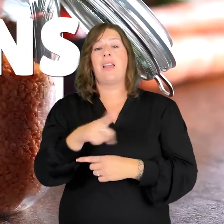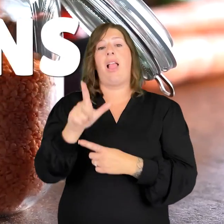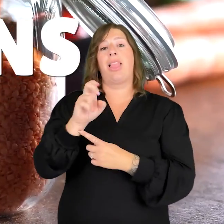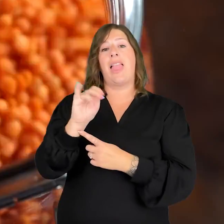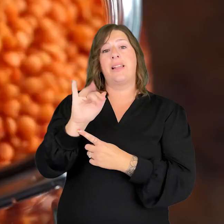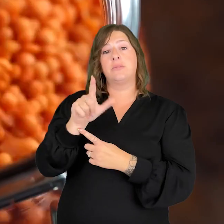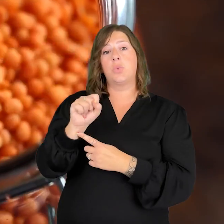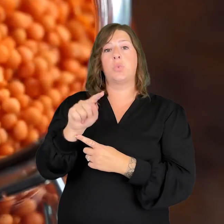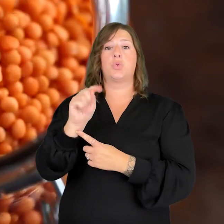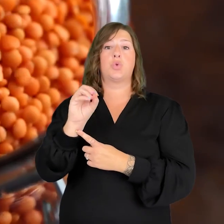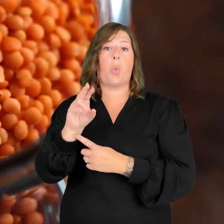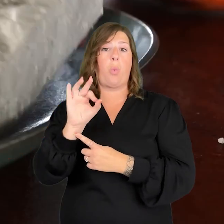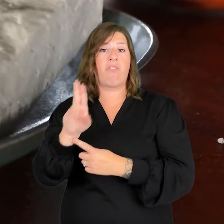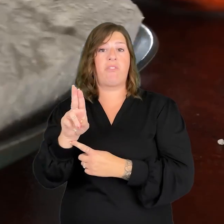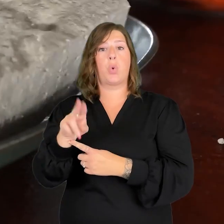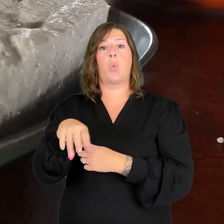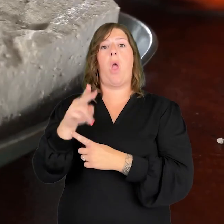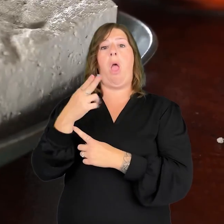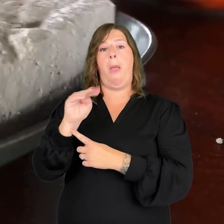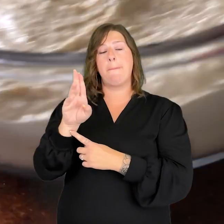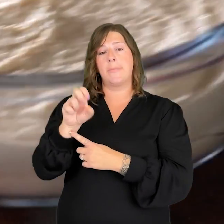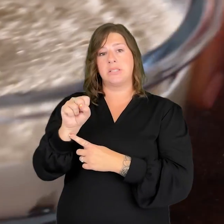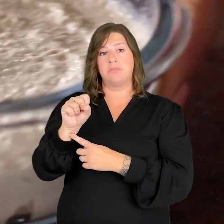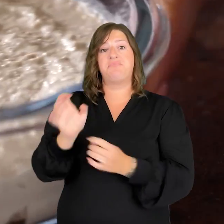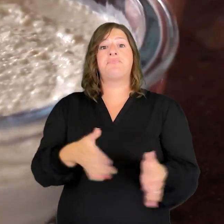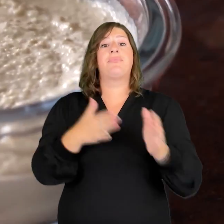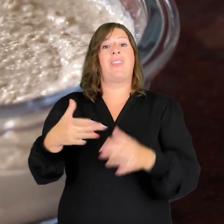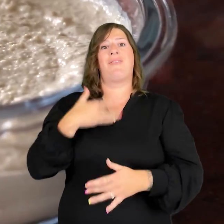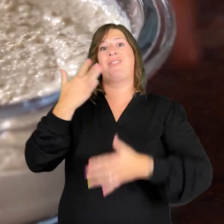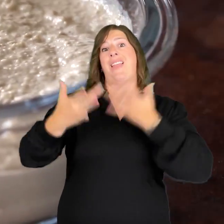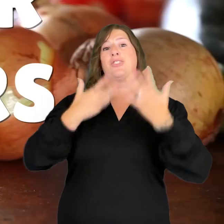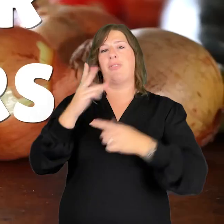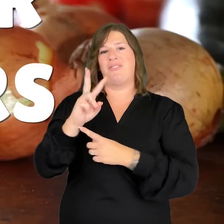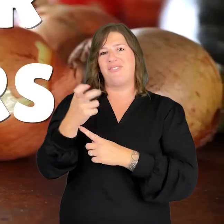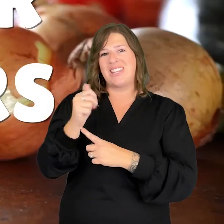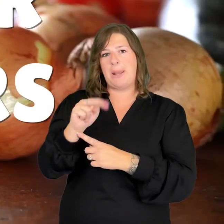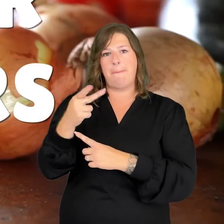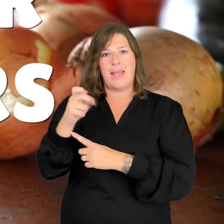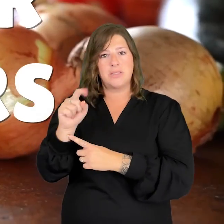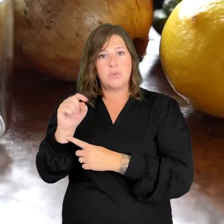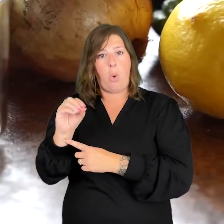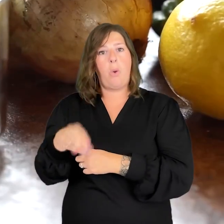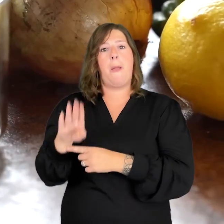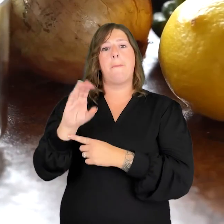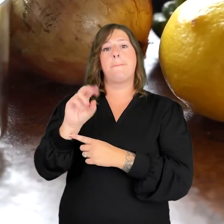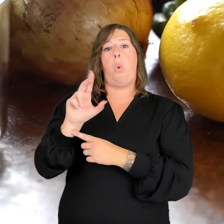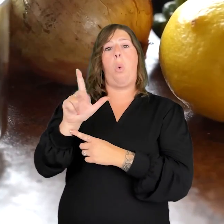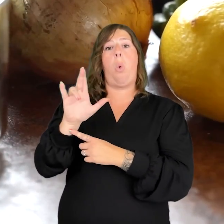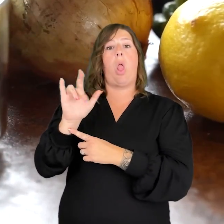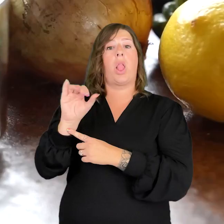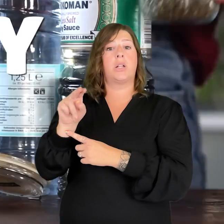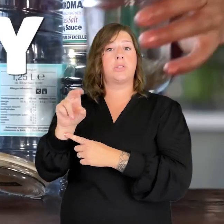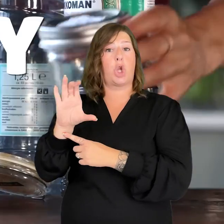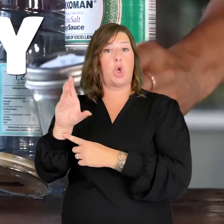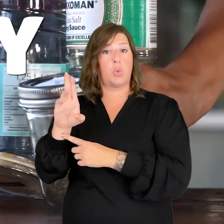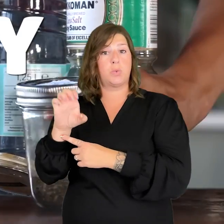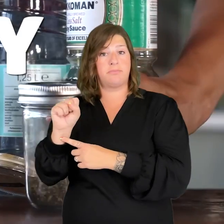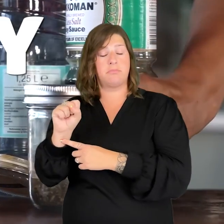We've got some lentils, tofu and hummus. Some flavor makers like vegan pesto and bouillon cubes. And then there are pantry staples